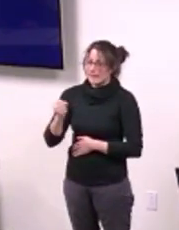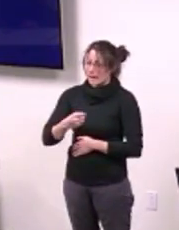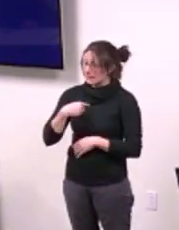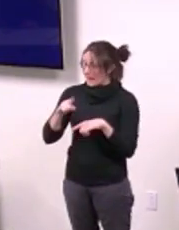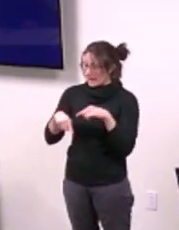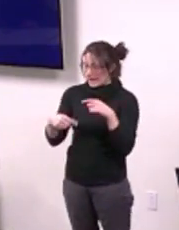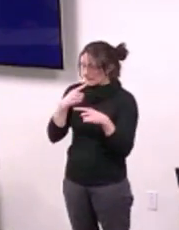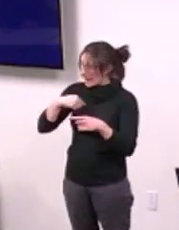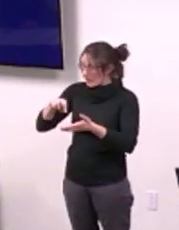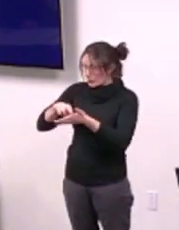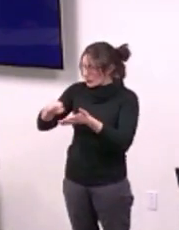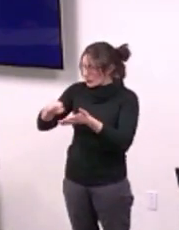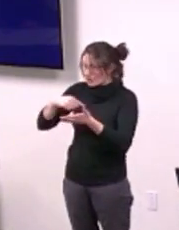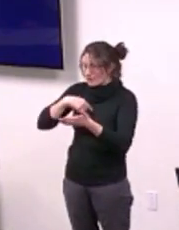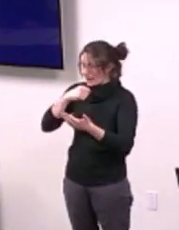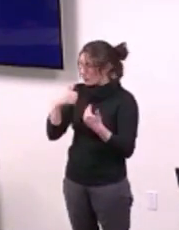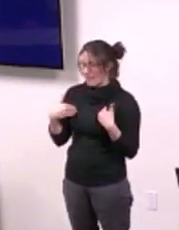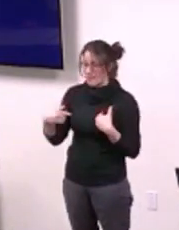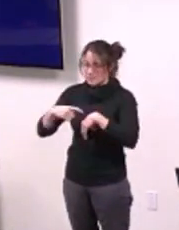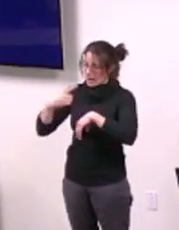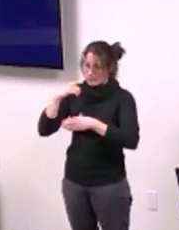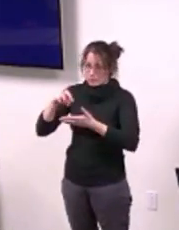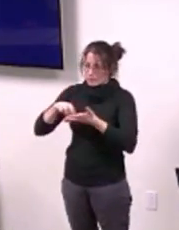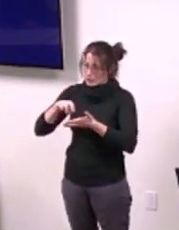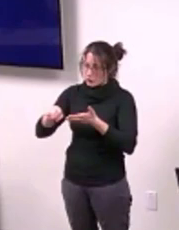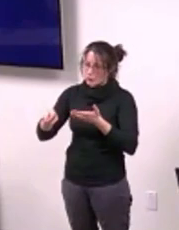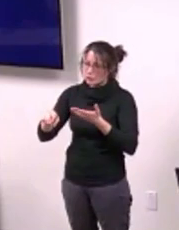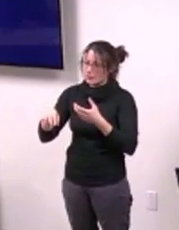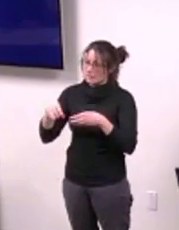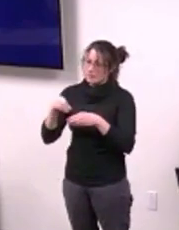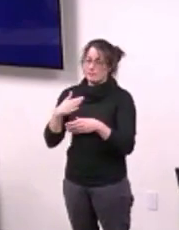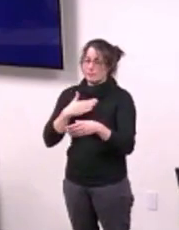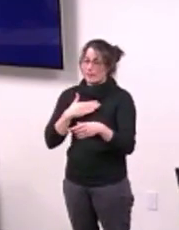because I don't have time to do research, per se. In the typical academic sense.